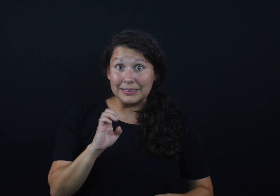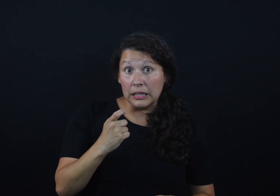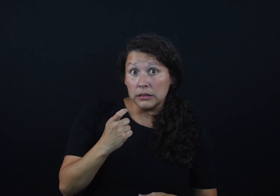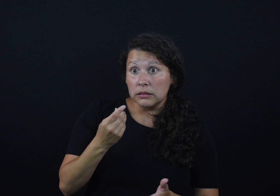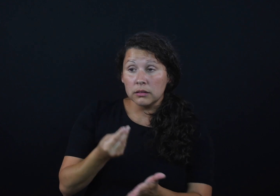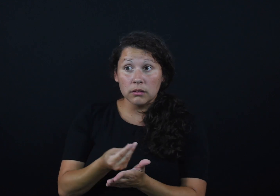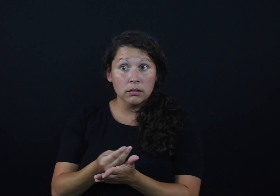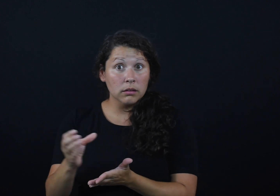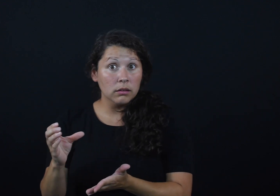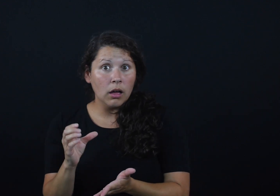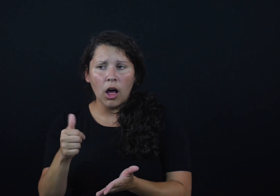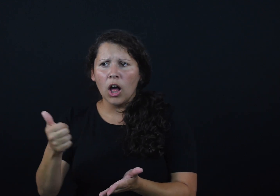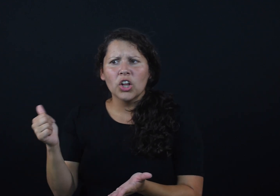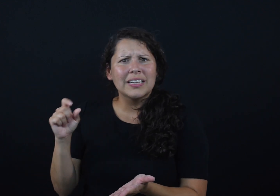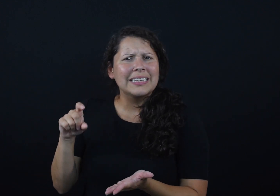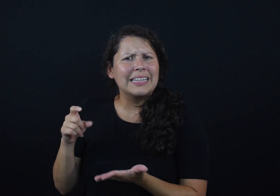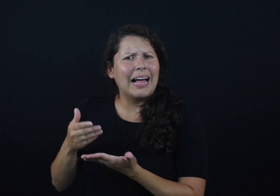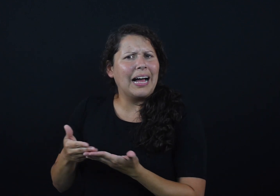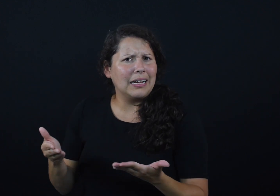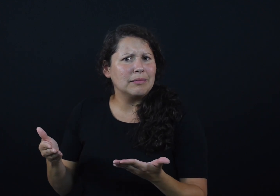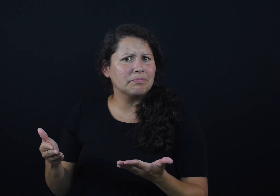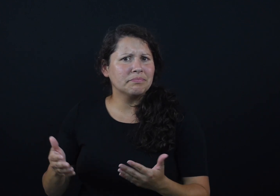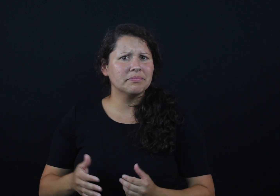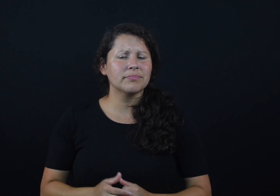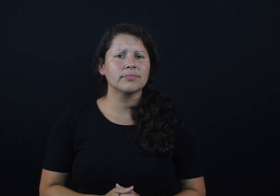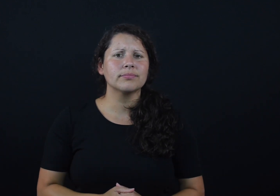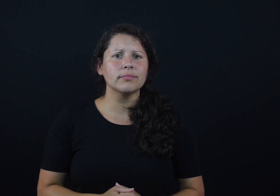“Ways to prevent HIV include consistent condom use and the daily pill to prevent HIV